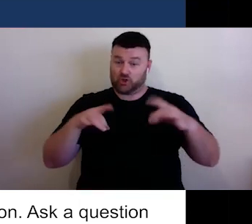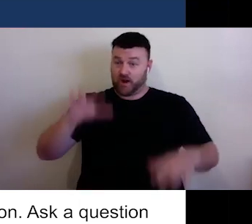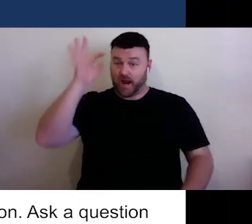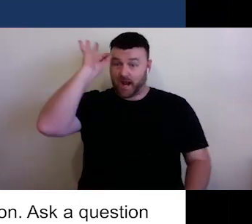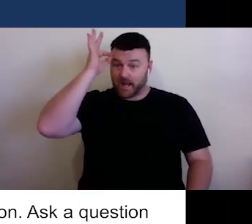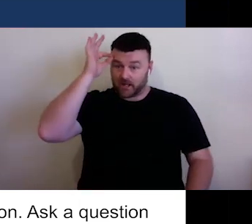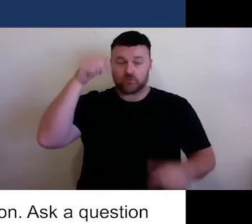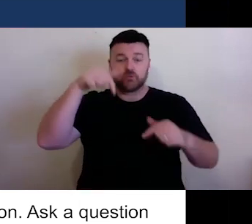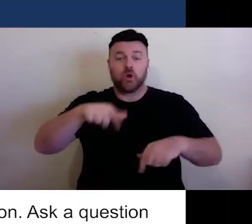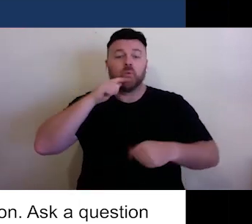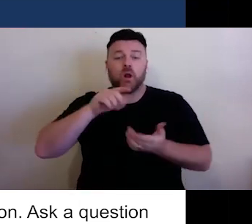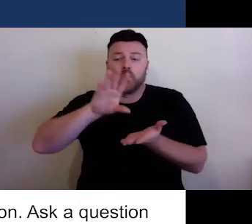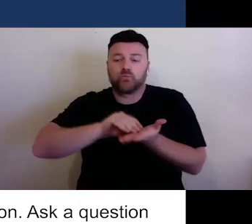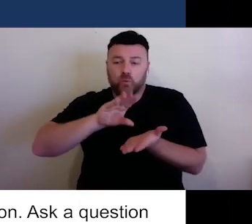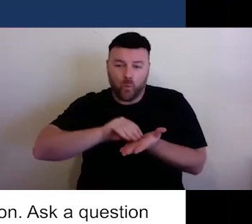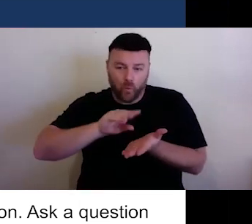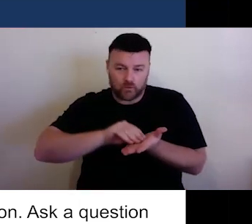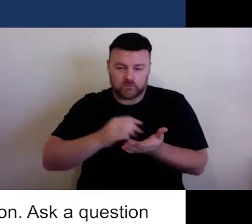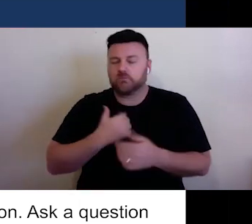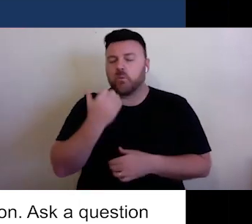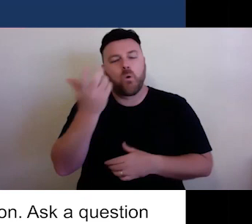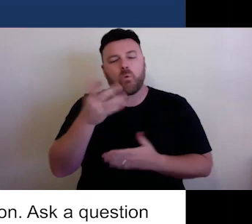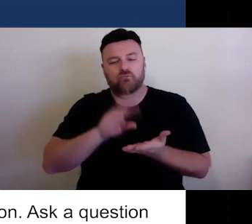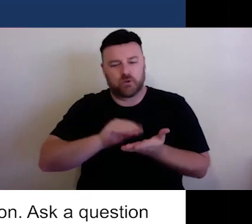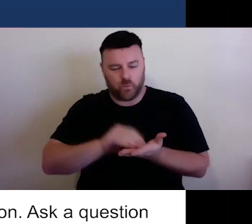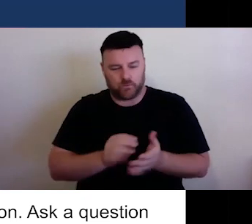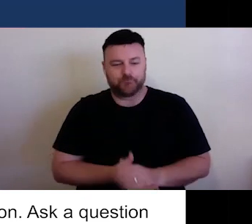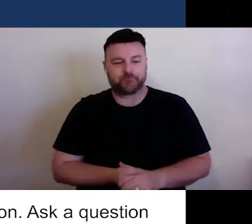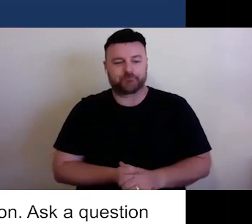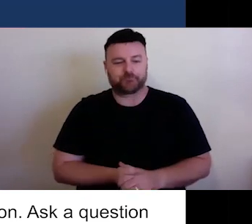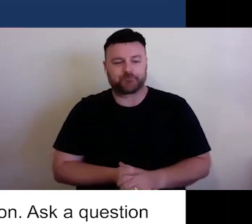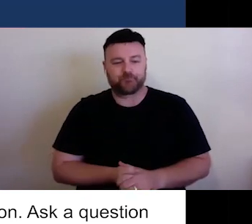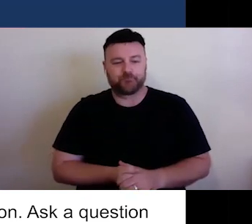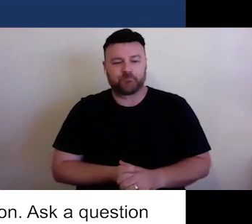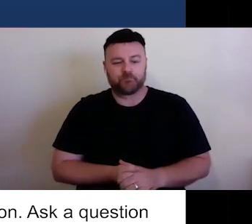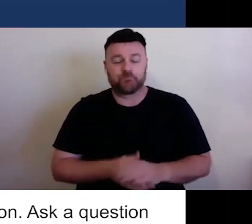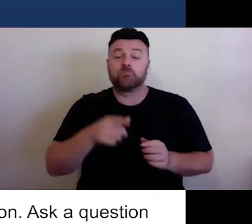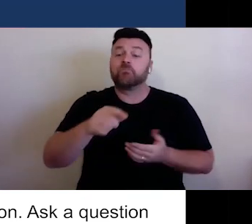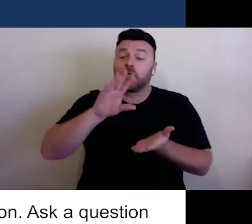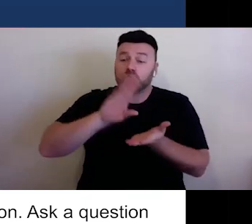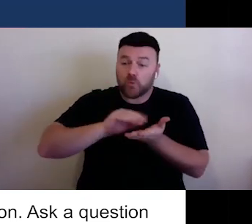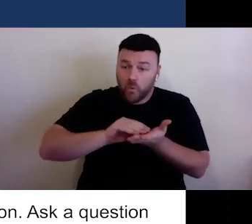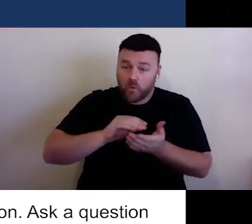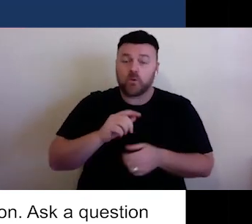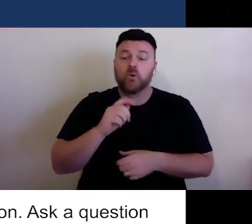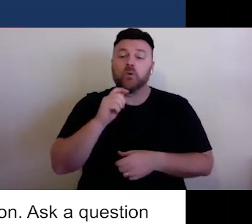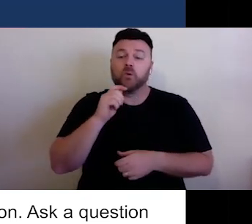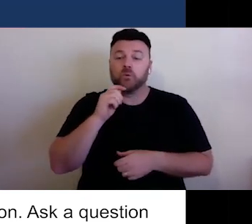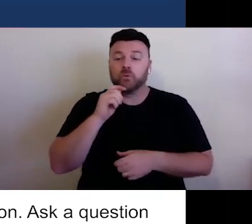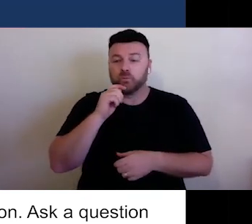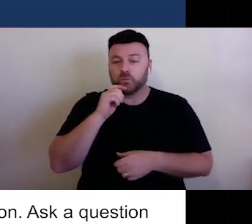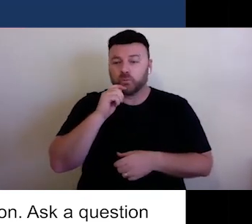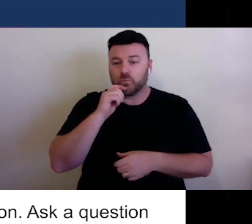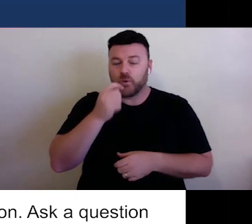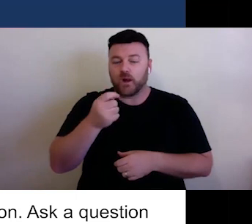recorded as with each session. These recordings will be accessible on the